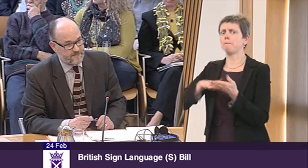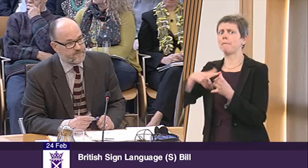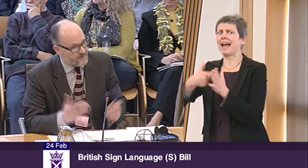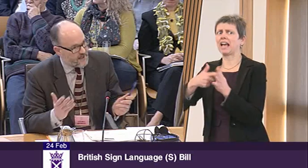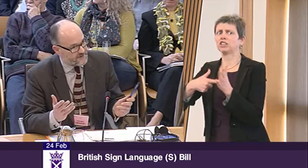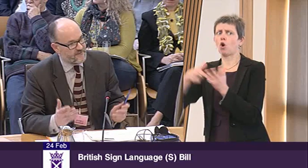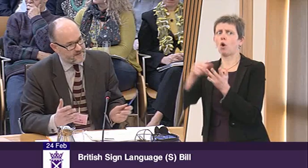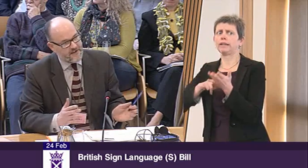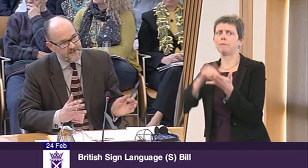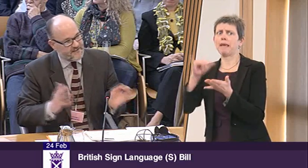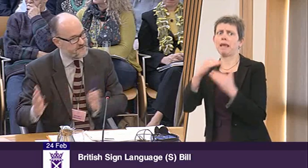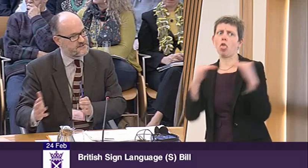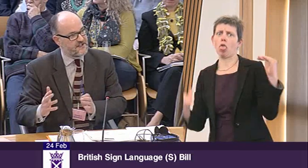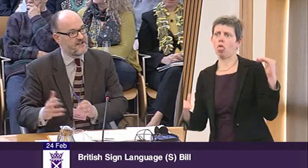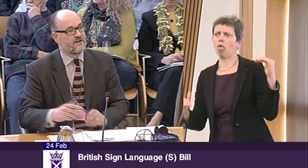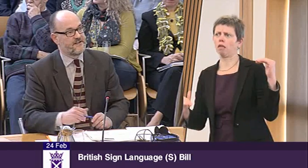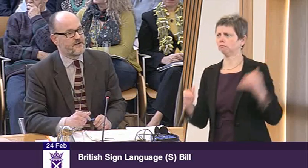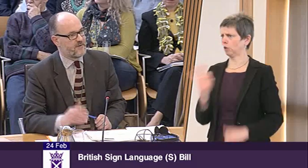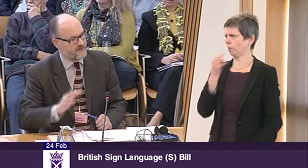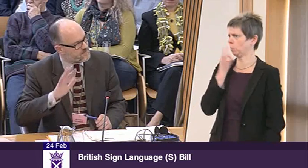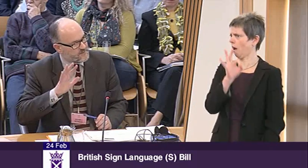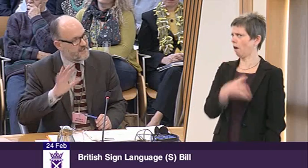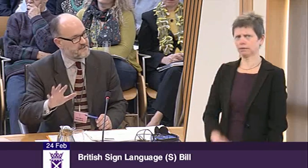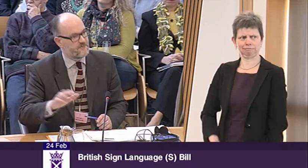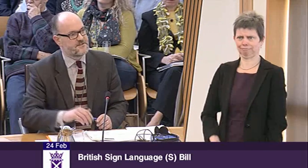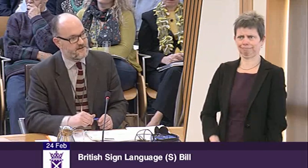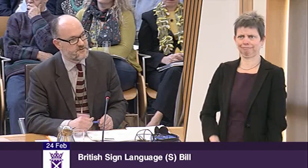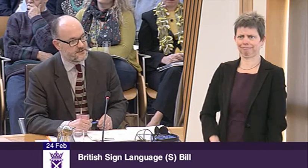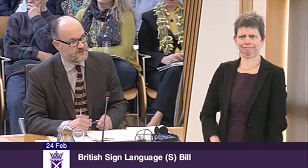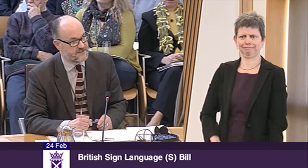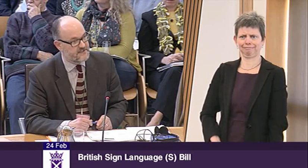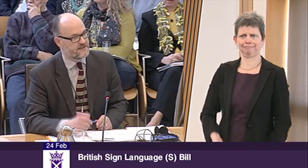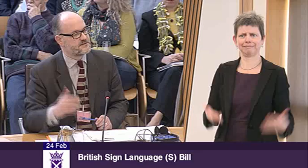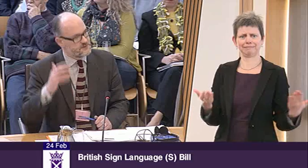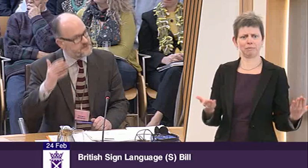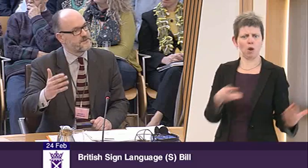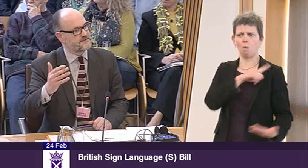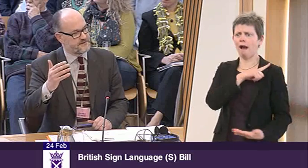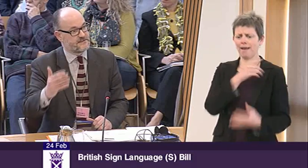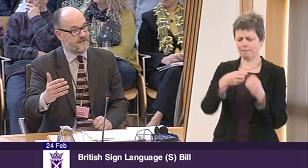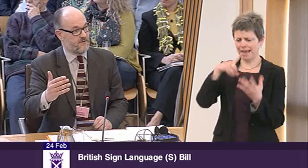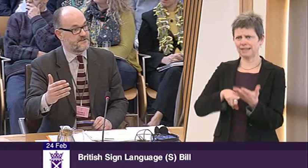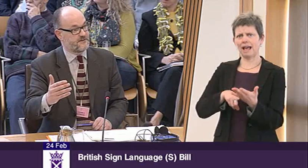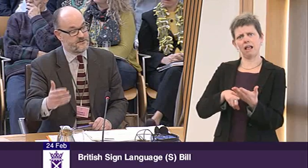That gives us a clear idea of being in different territory altogether as soon as we view BSL